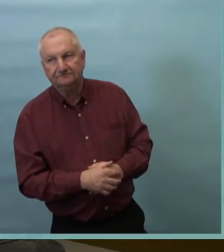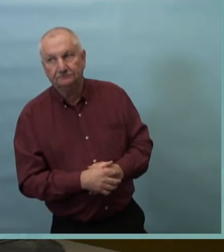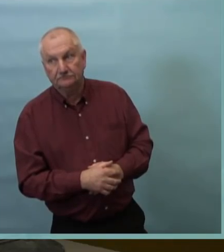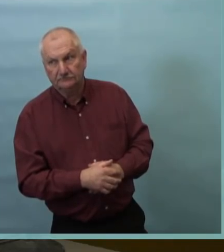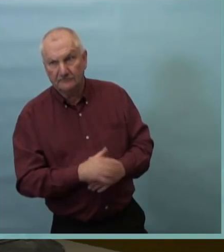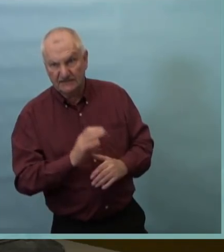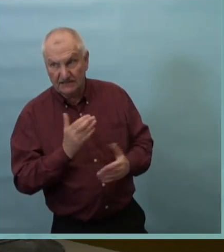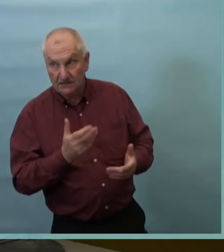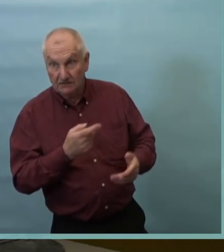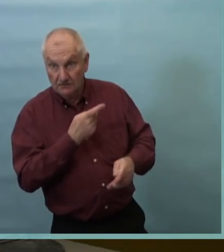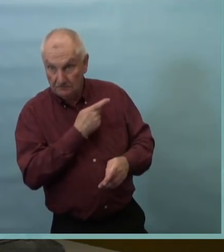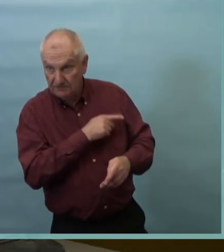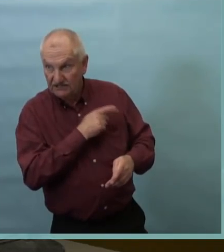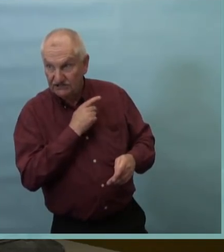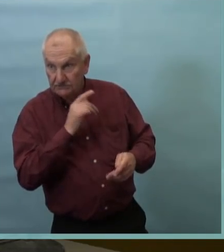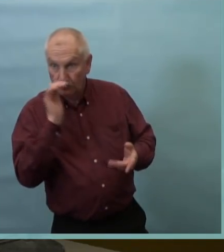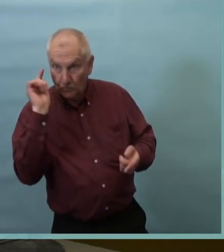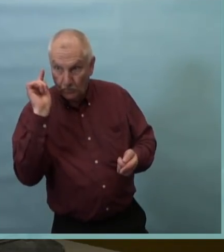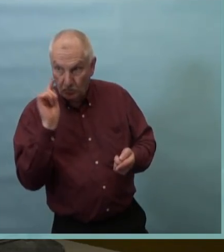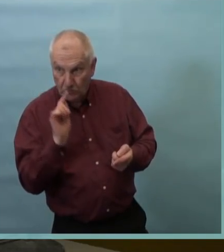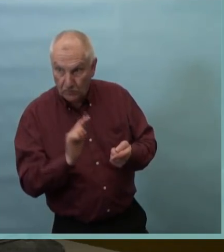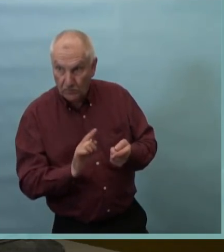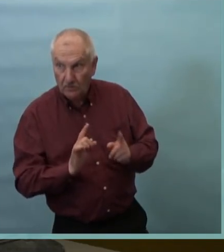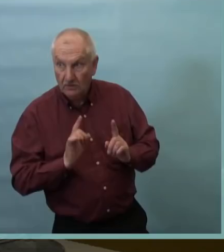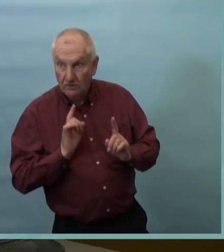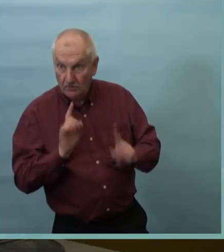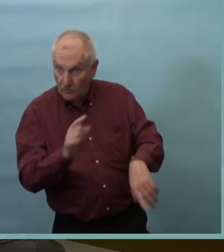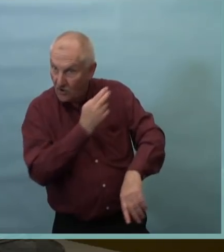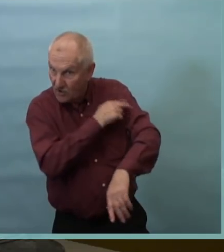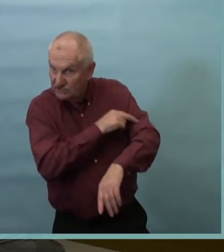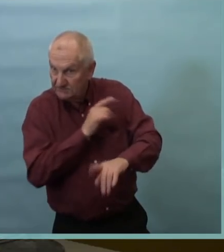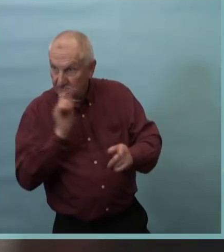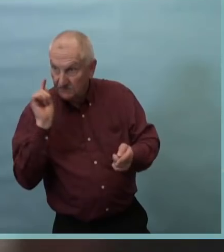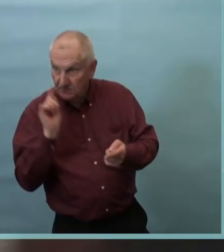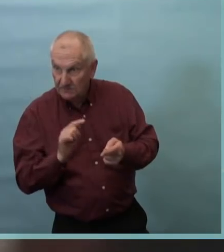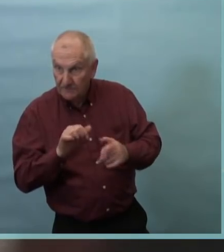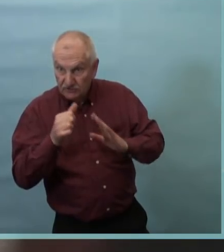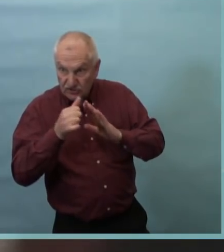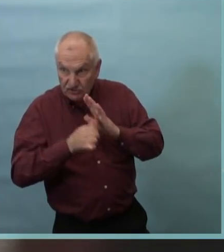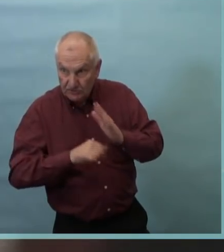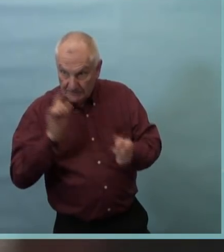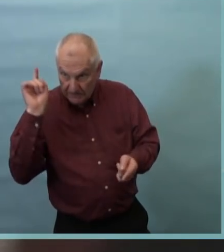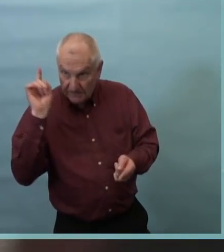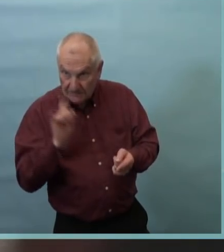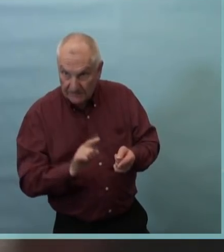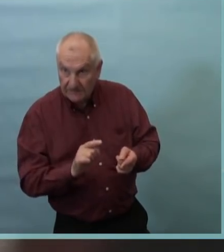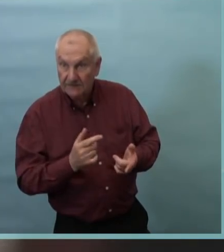know do we know if this is the case here in Manitoba yes we do know that that is